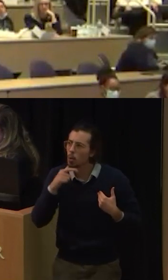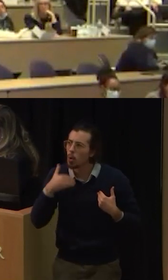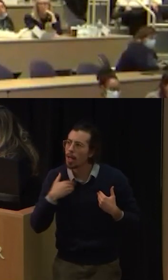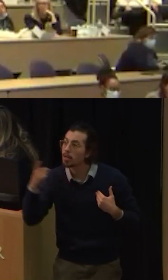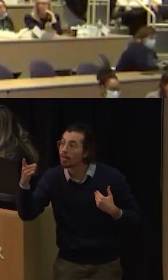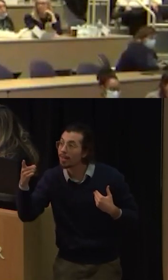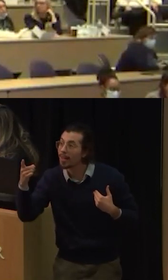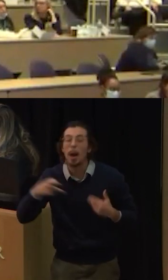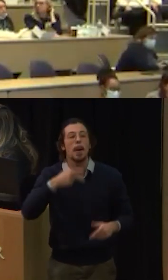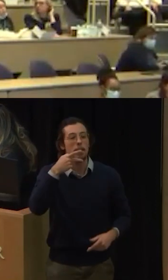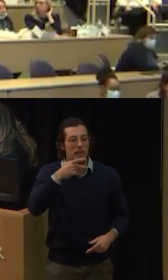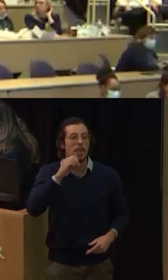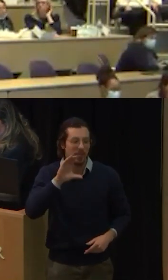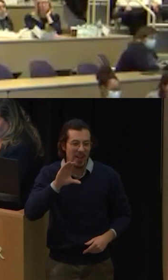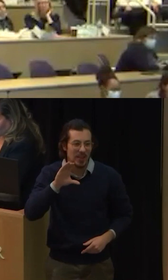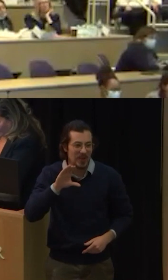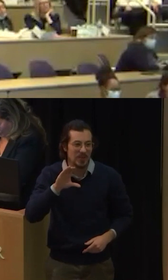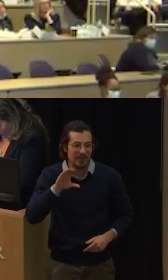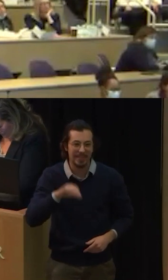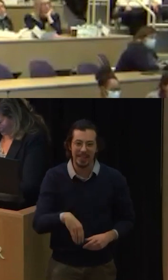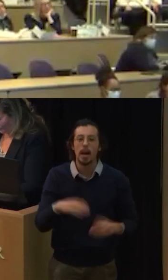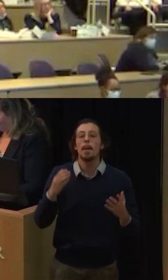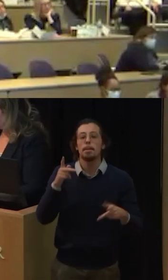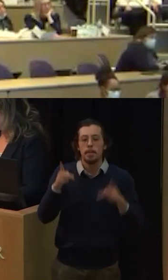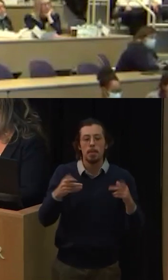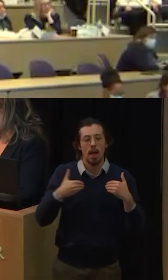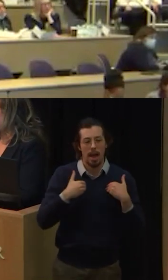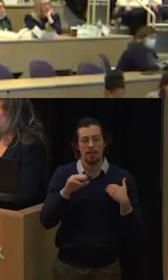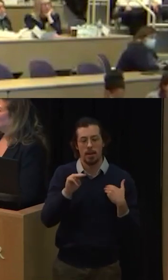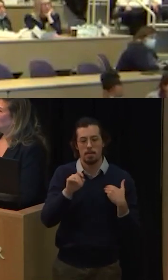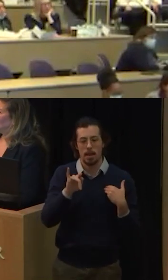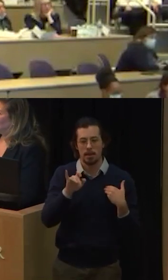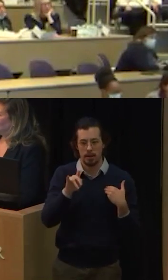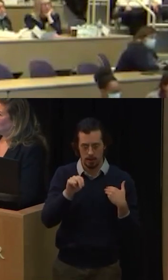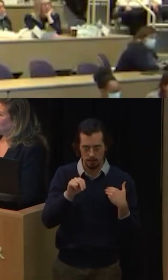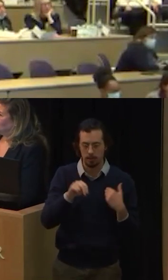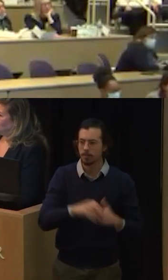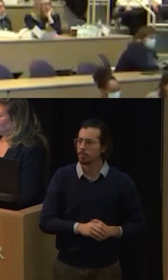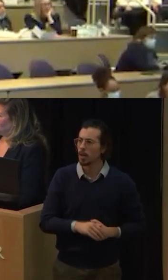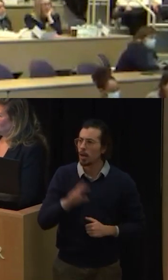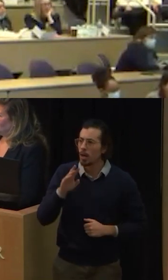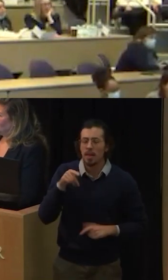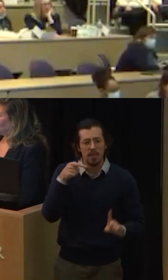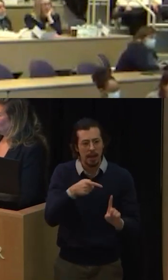People of color. - People of color. High-melanated folks, but say? It's a hyperpigmentation.